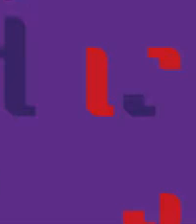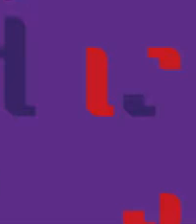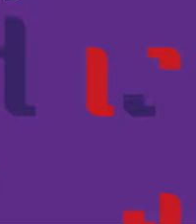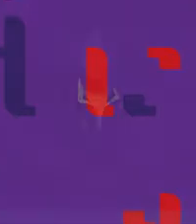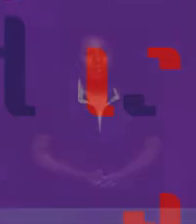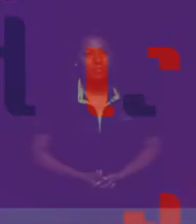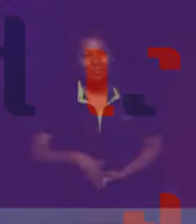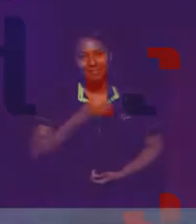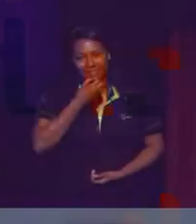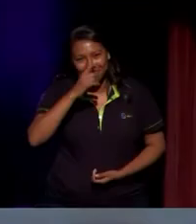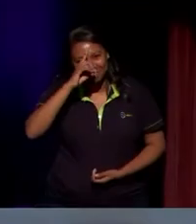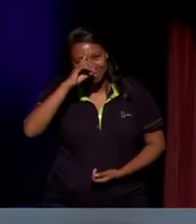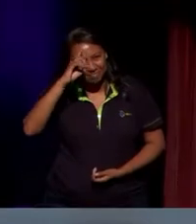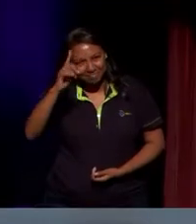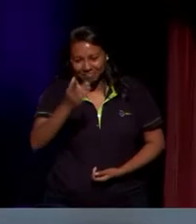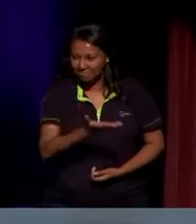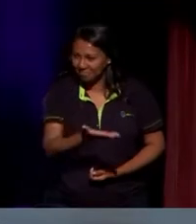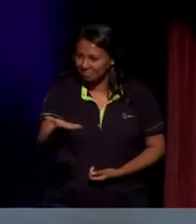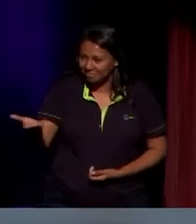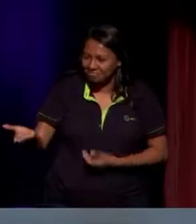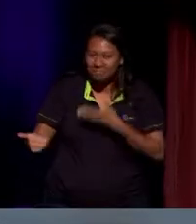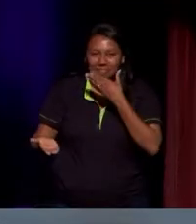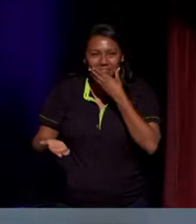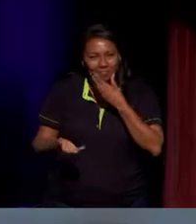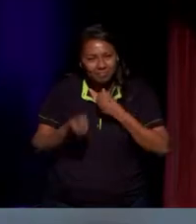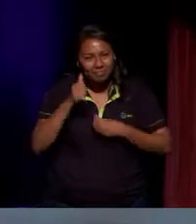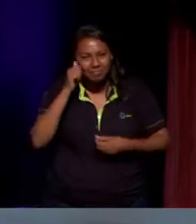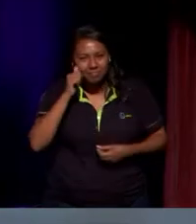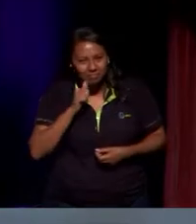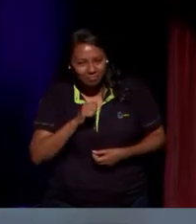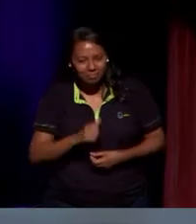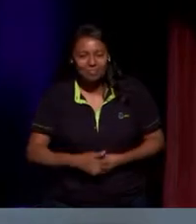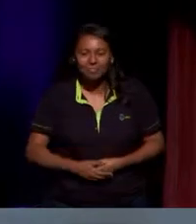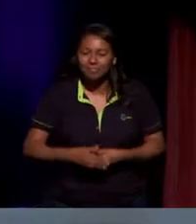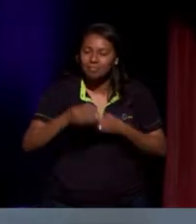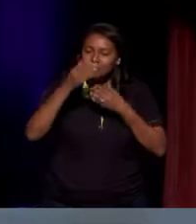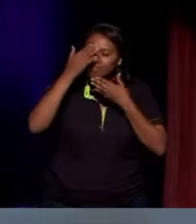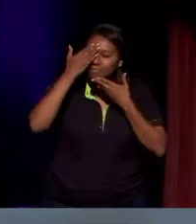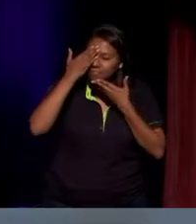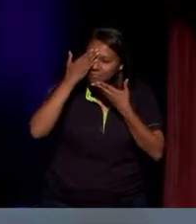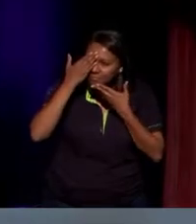Good morning, everyone. Thank you very much to Sesc